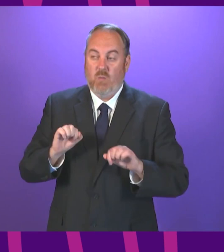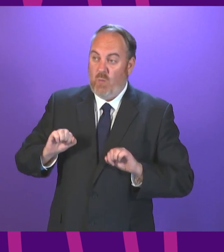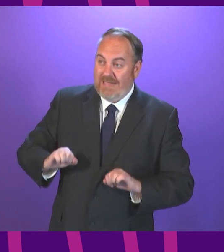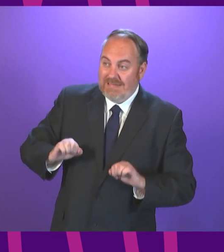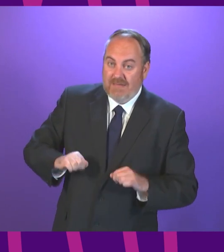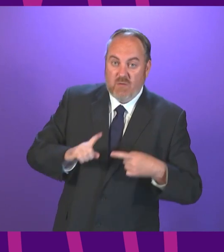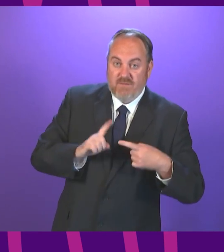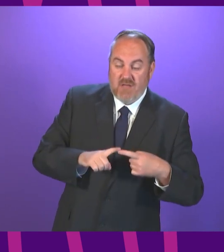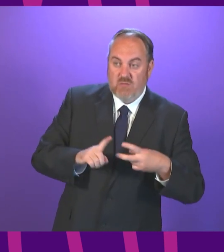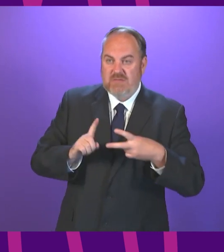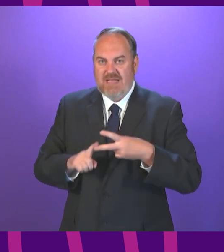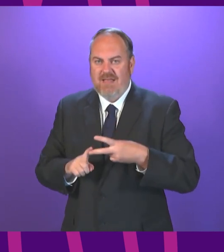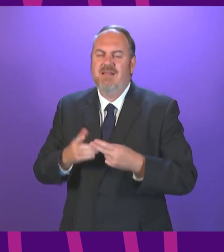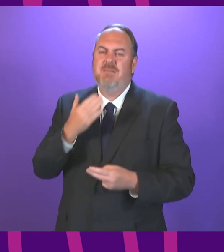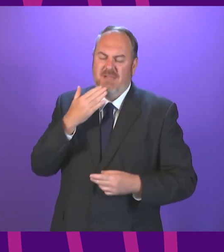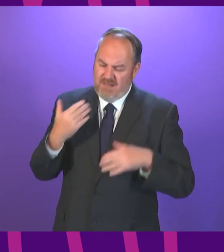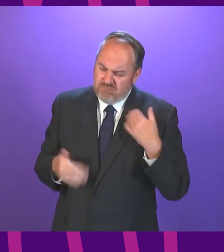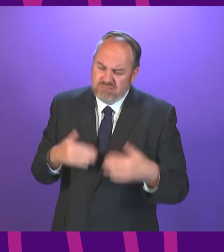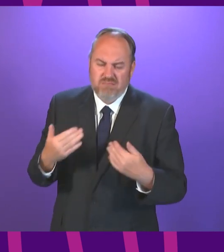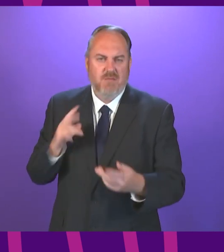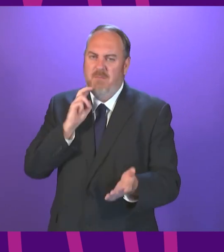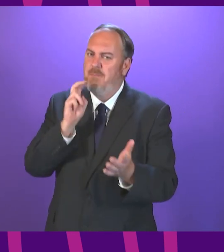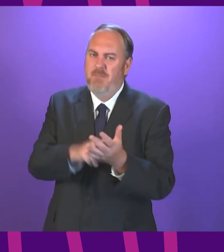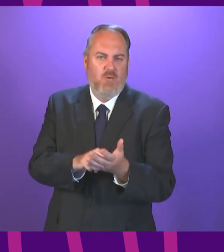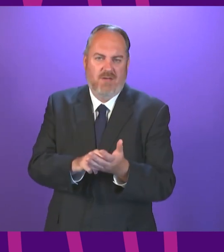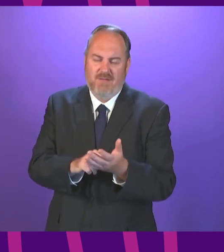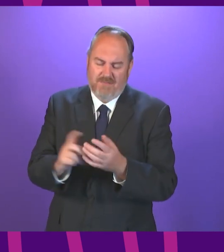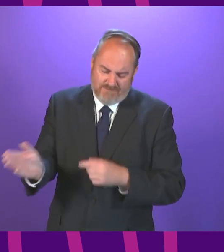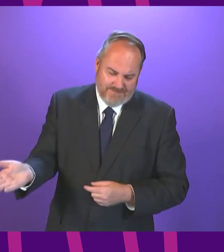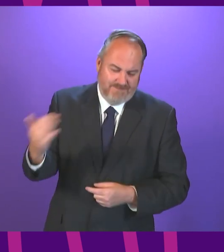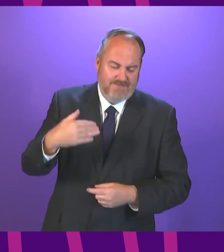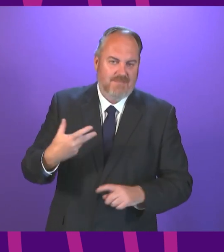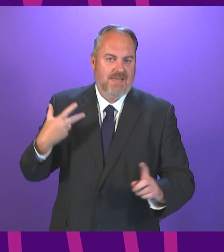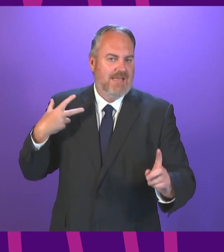it as quickly as possible. It is the single most important thing that any of